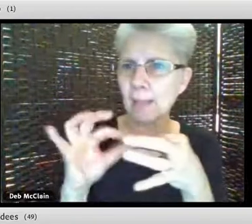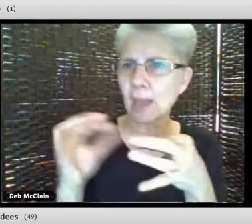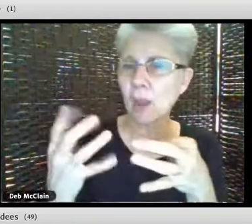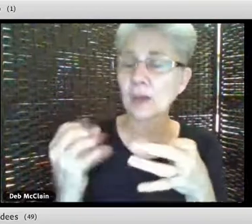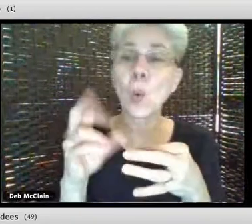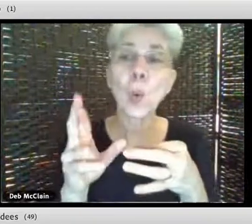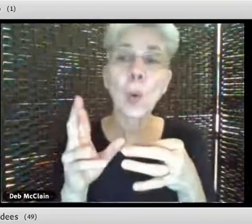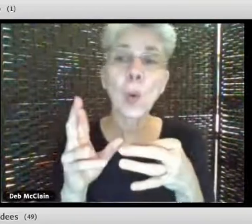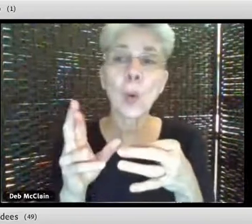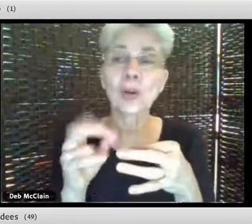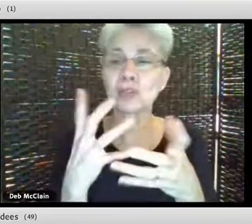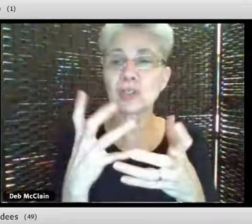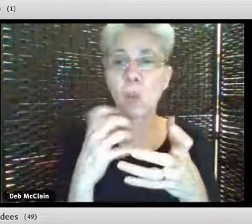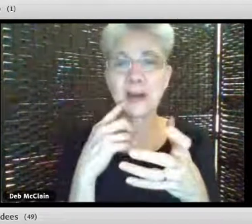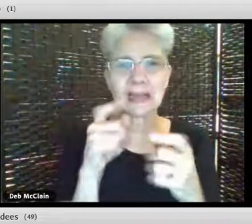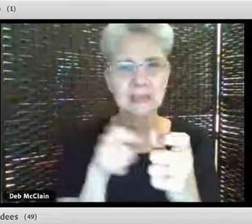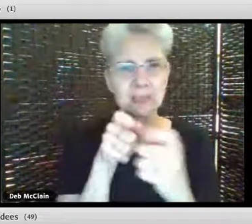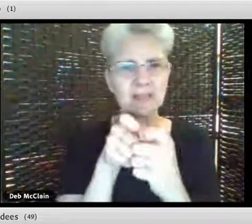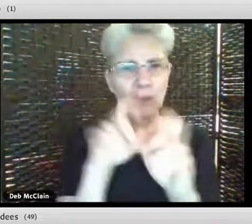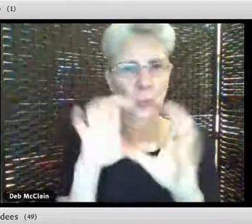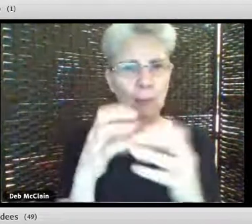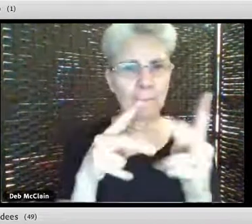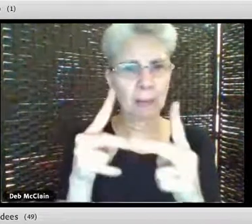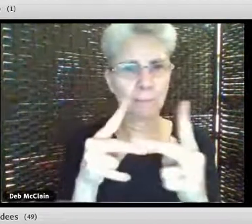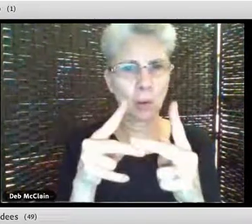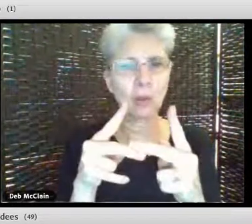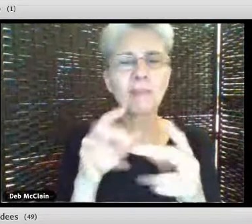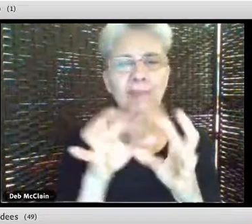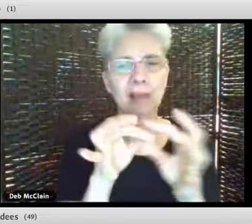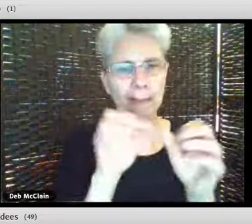or if you just want specific people, they can comment.